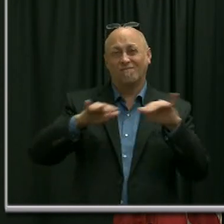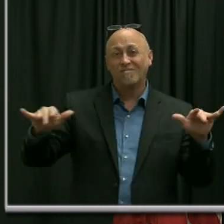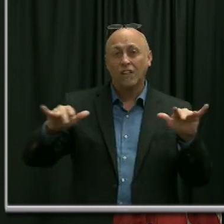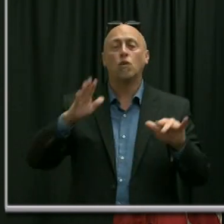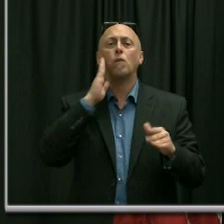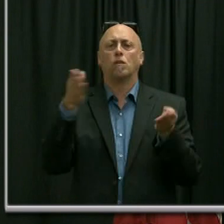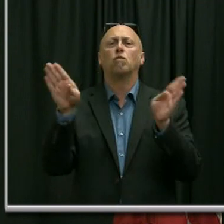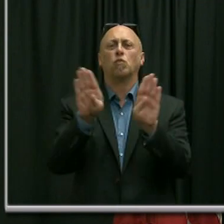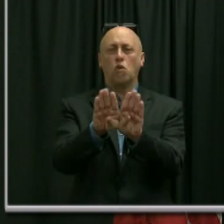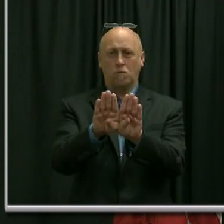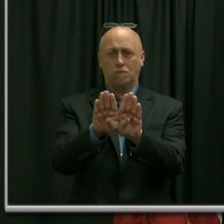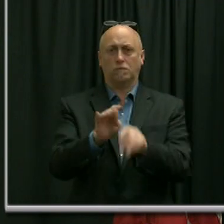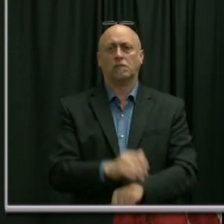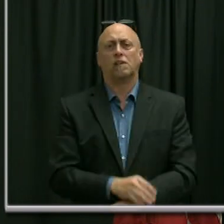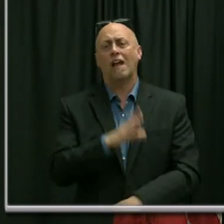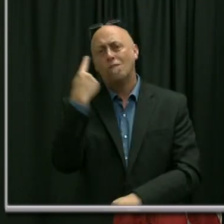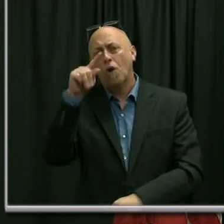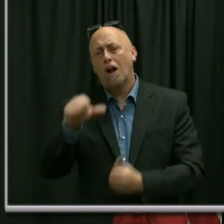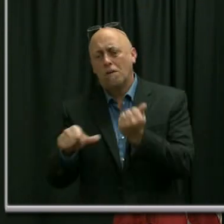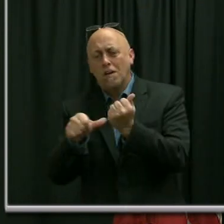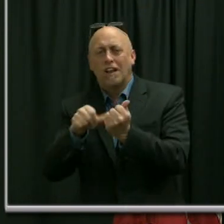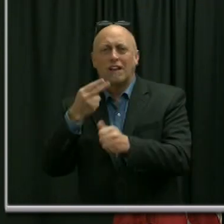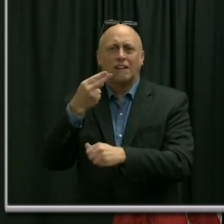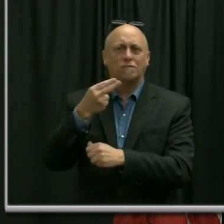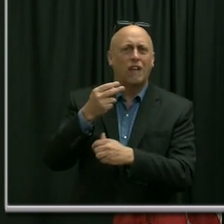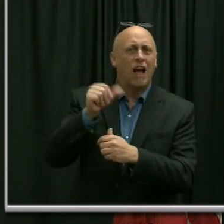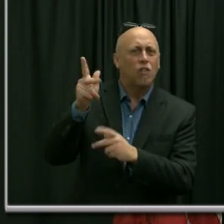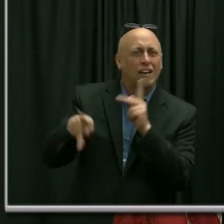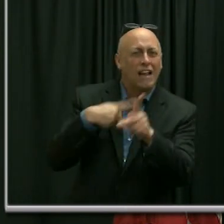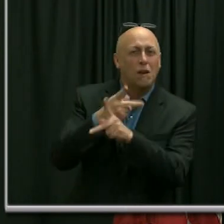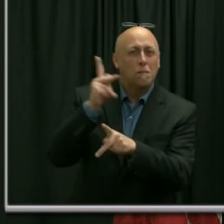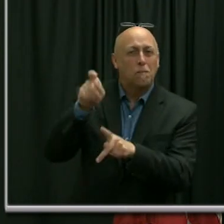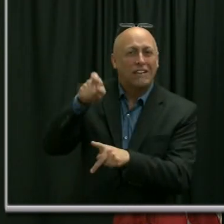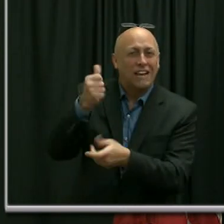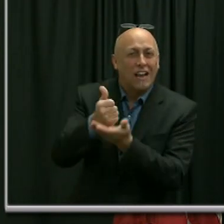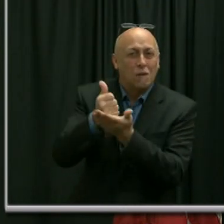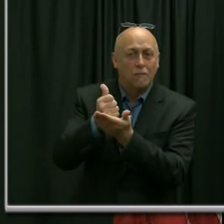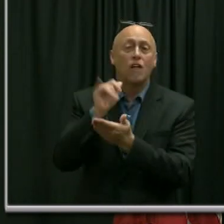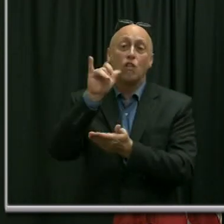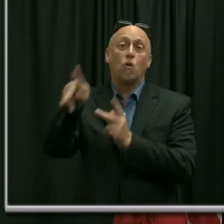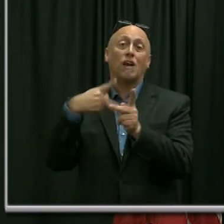COMMUNITIES WILL END UNTIL FURTHER NOTICE. GATHERINGS OF